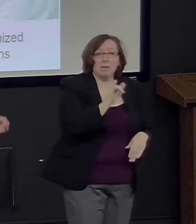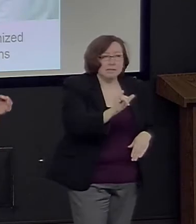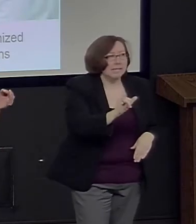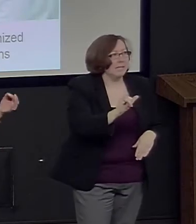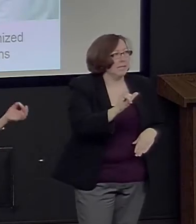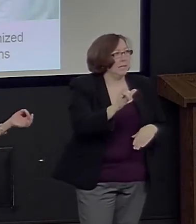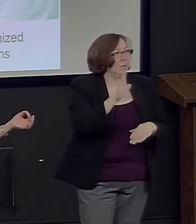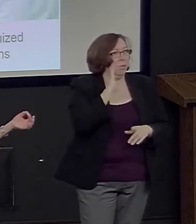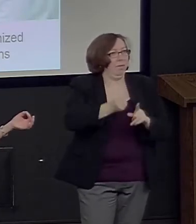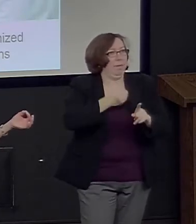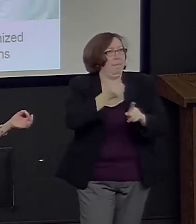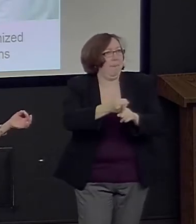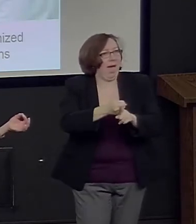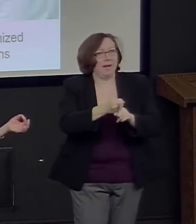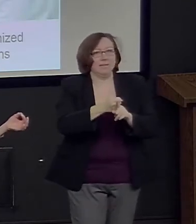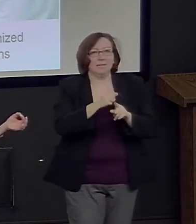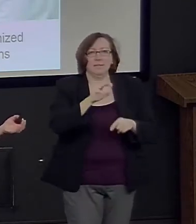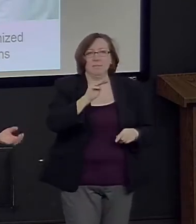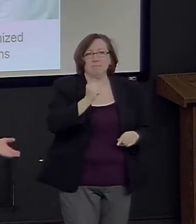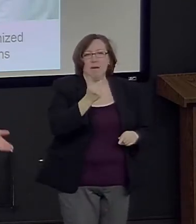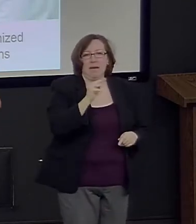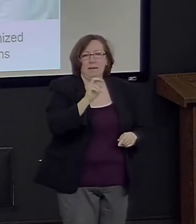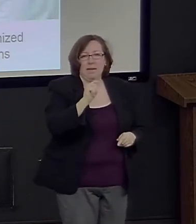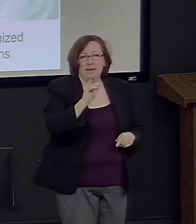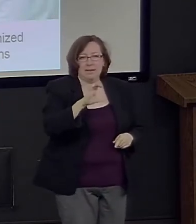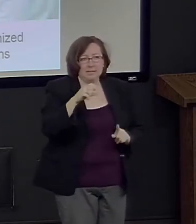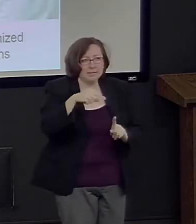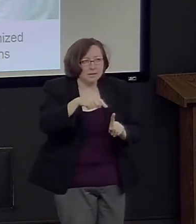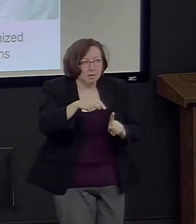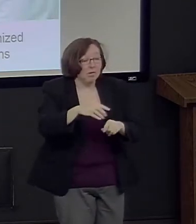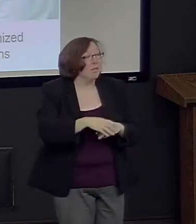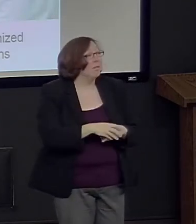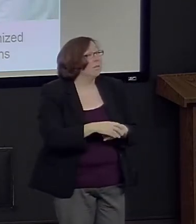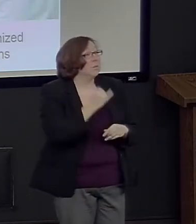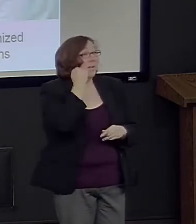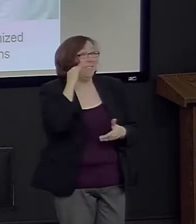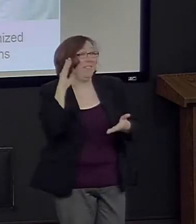so less of a distortion causes a signal increase.